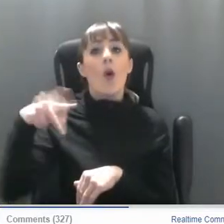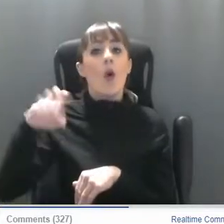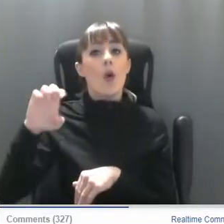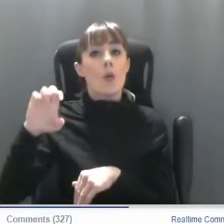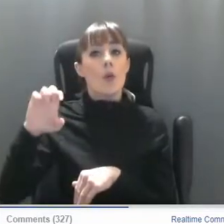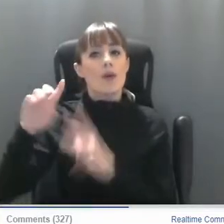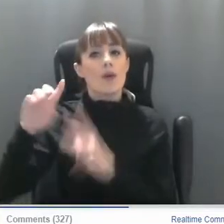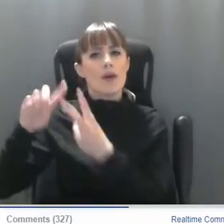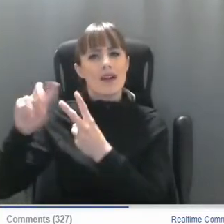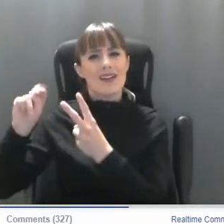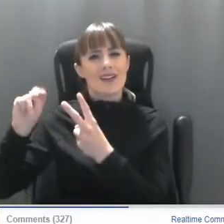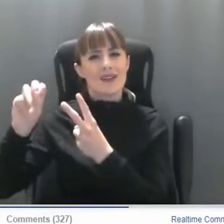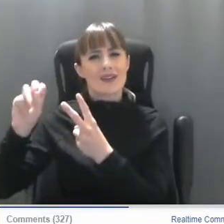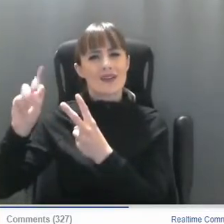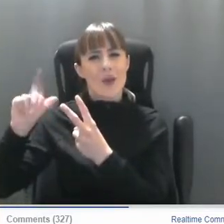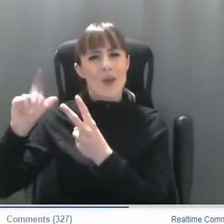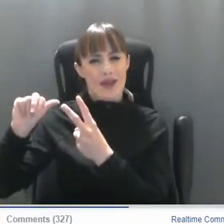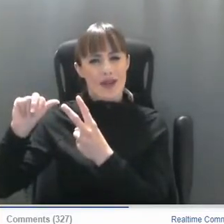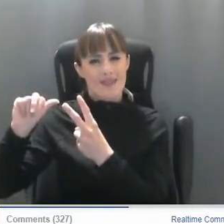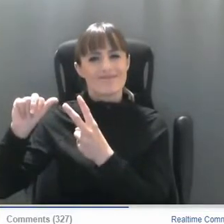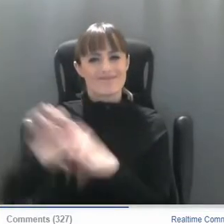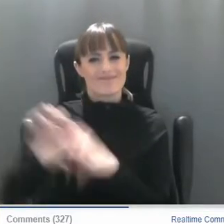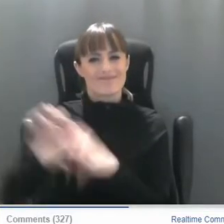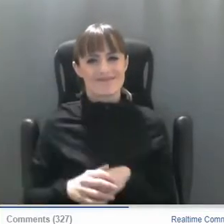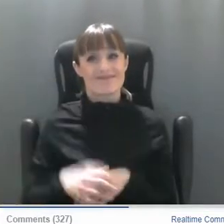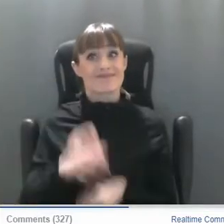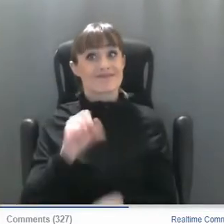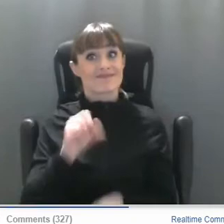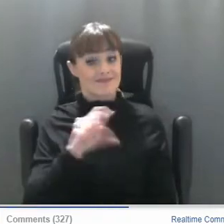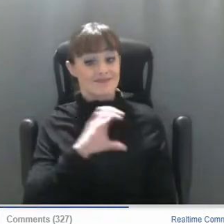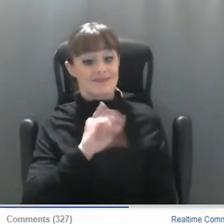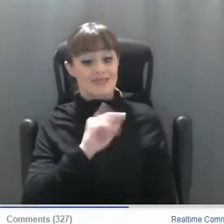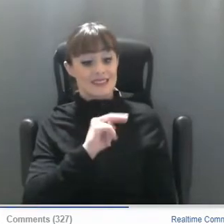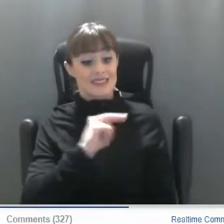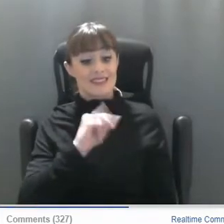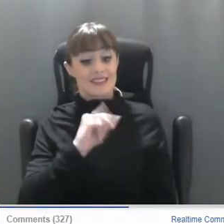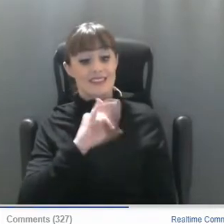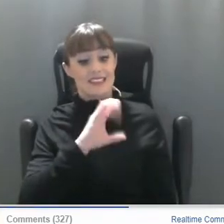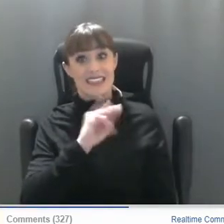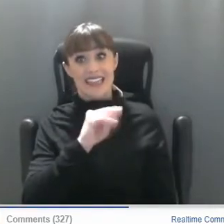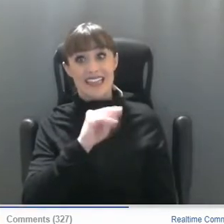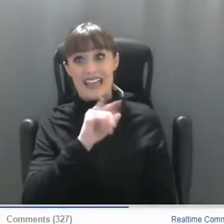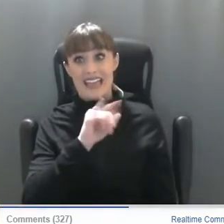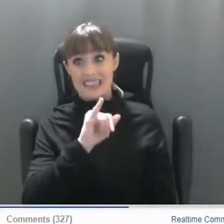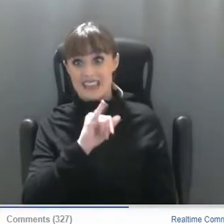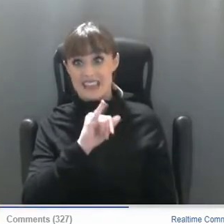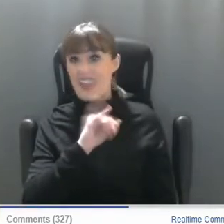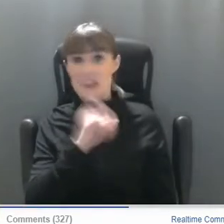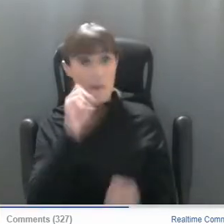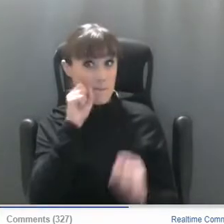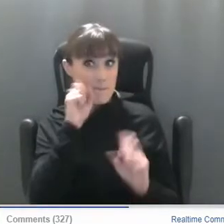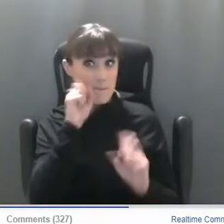Yes, Cincinnati is an amazing zoo. Columbus- Ohio that's five zoos, you guys. They have five accredited zoos in